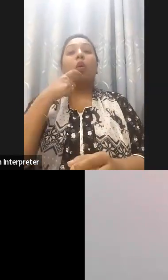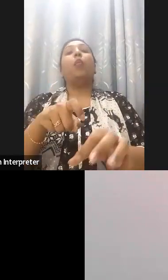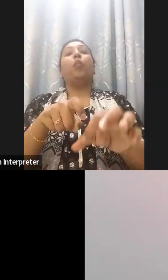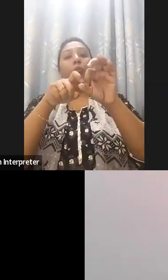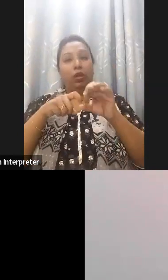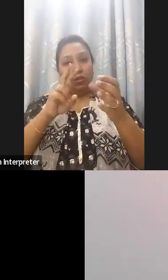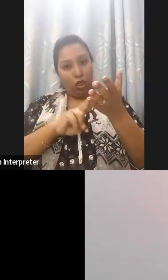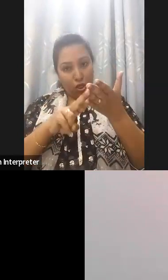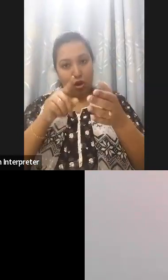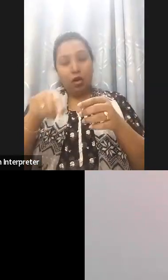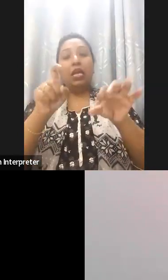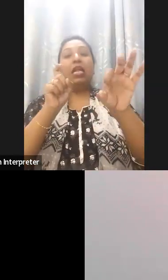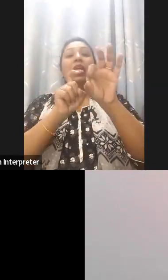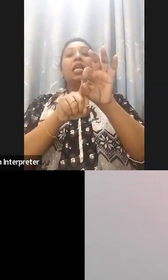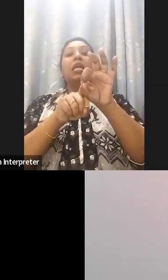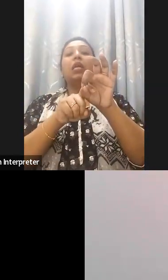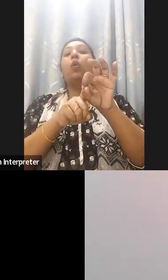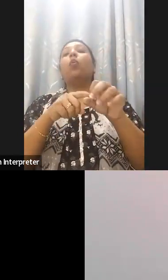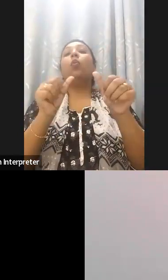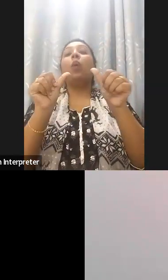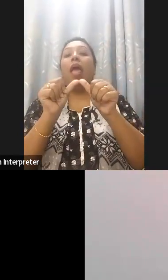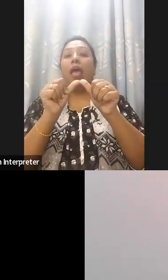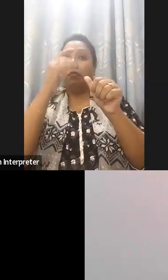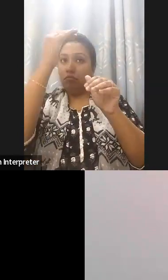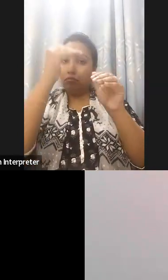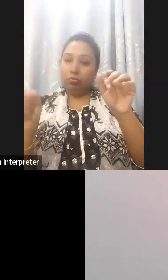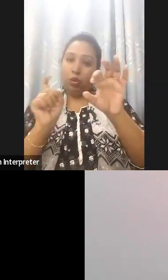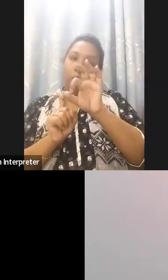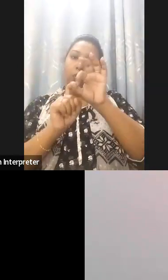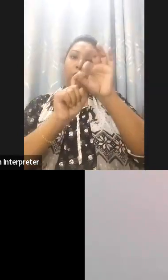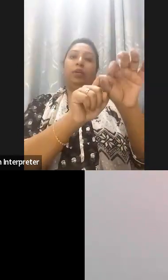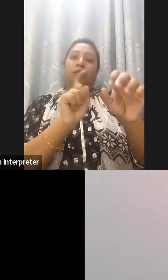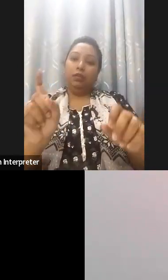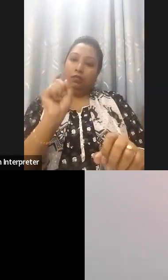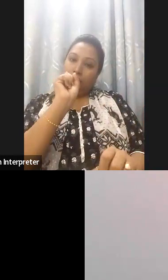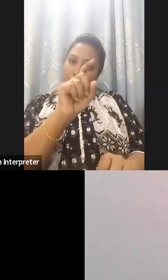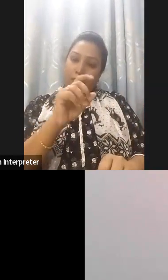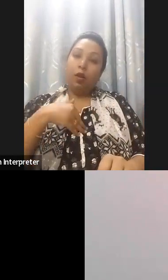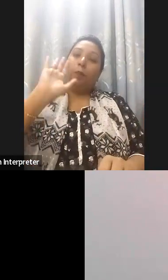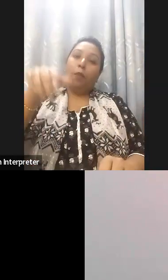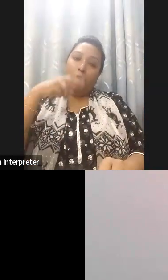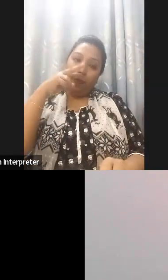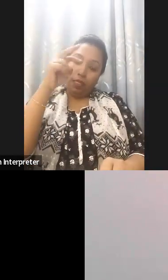feedback regarding the index please reach index@g3ict.org or about the Dare Academy